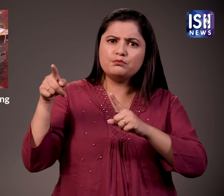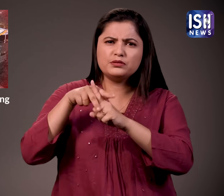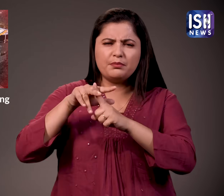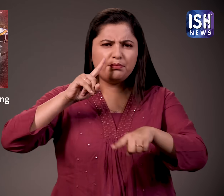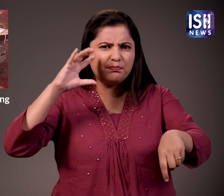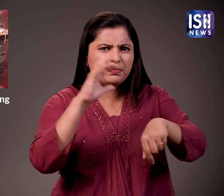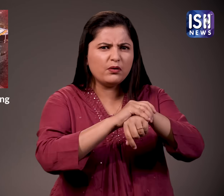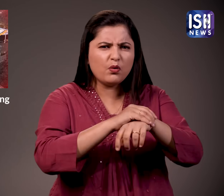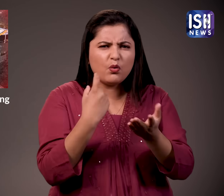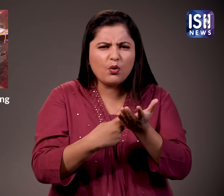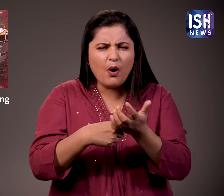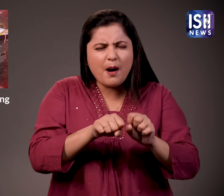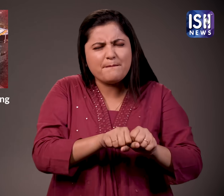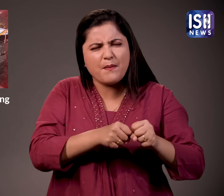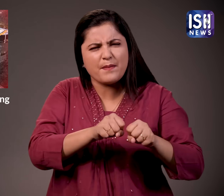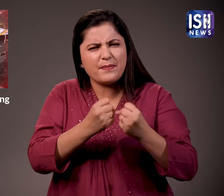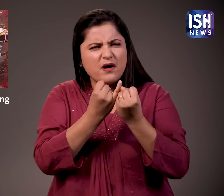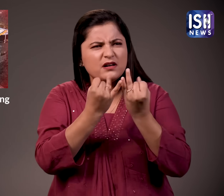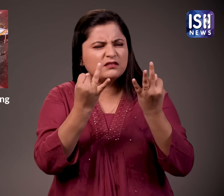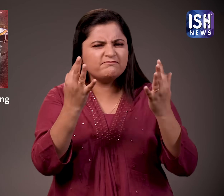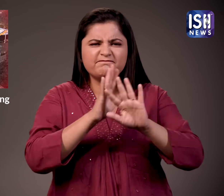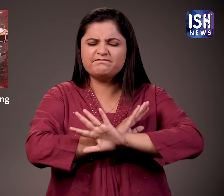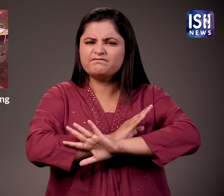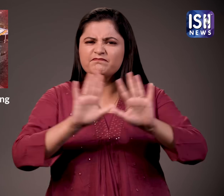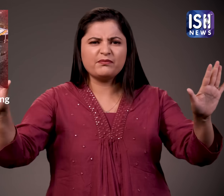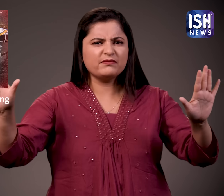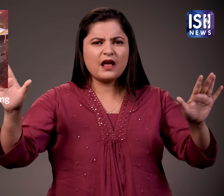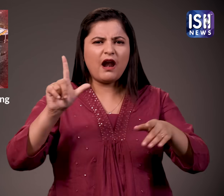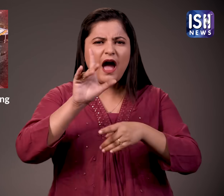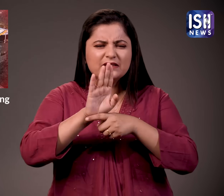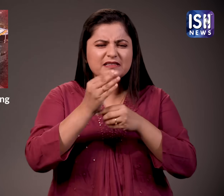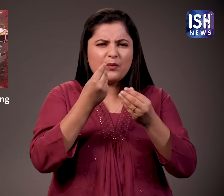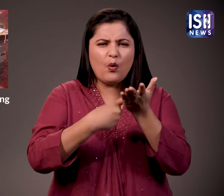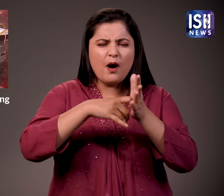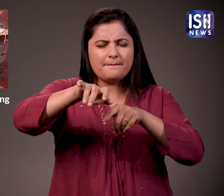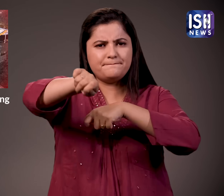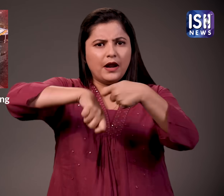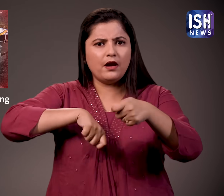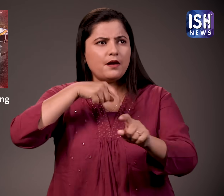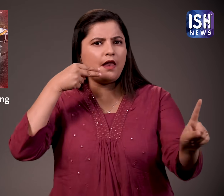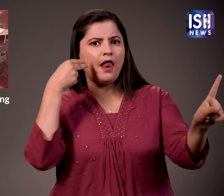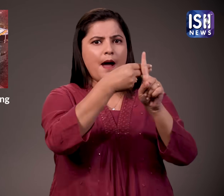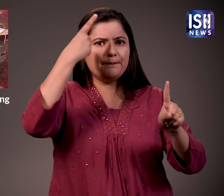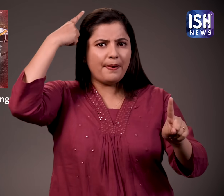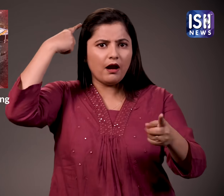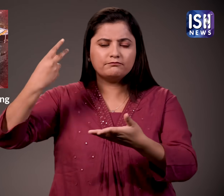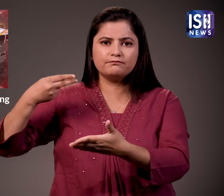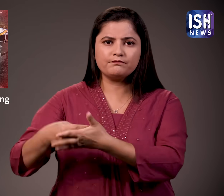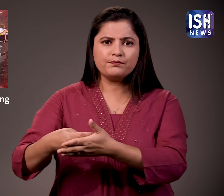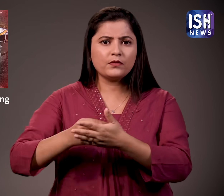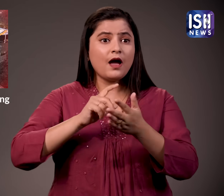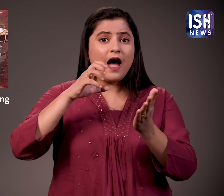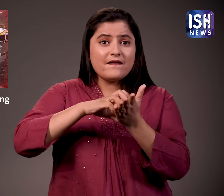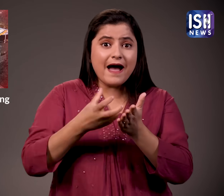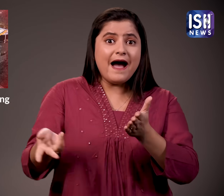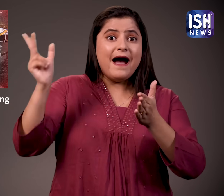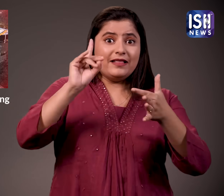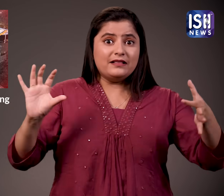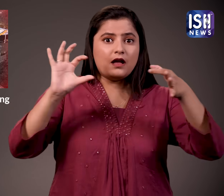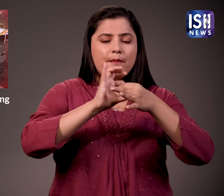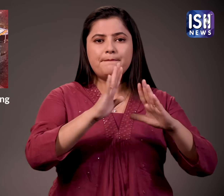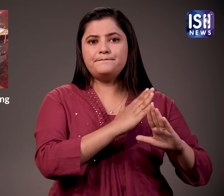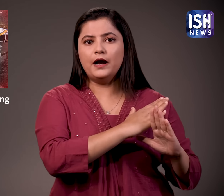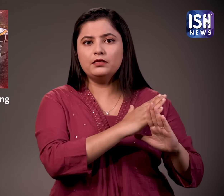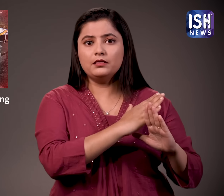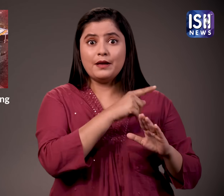which was blacklisted and banned by BMC due to multiple legal issues.